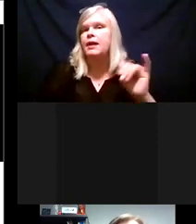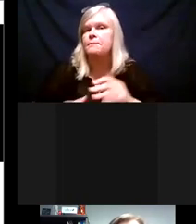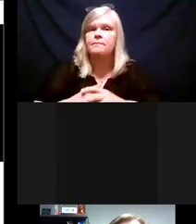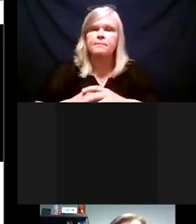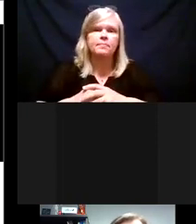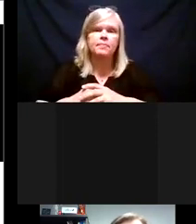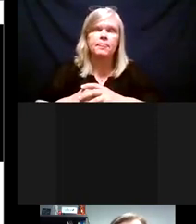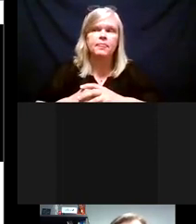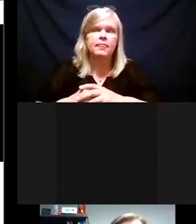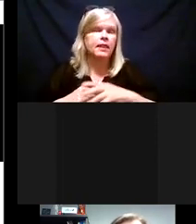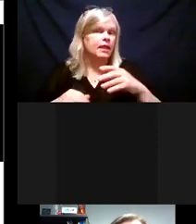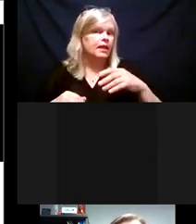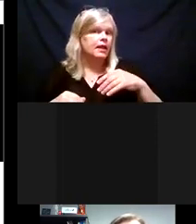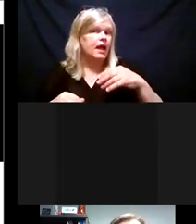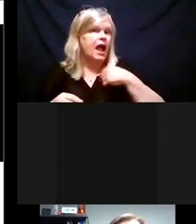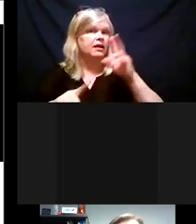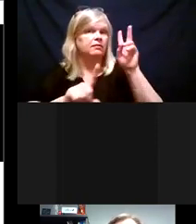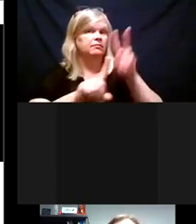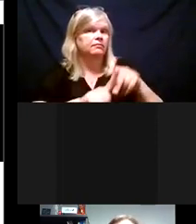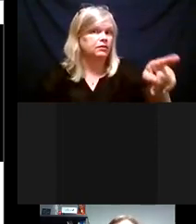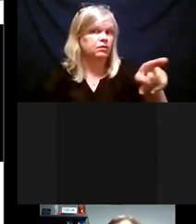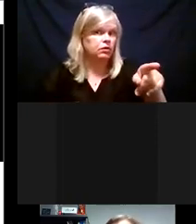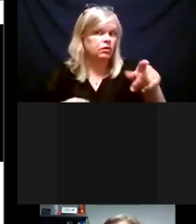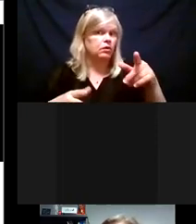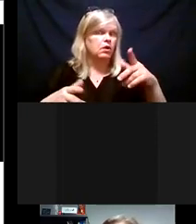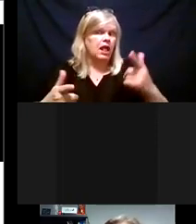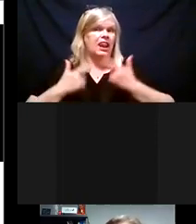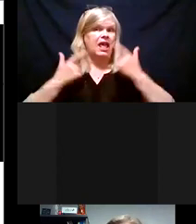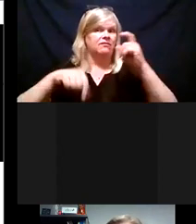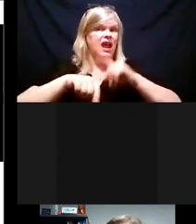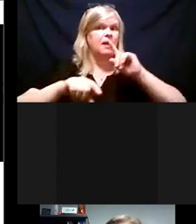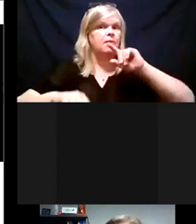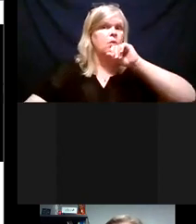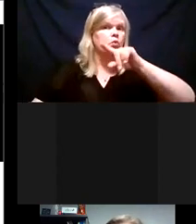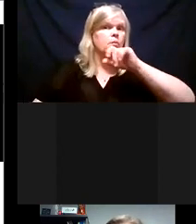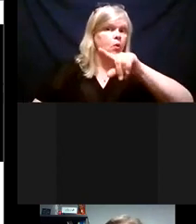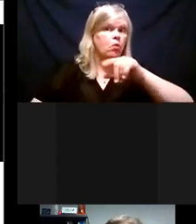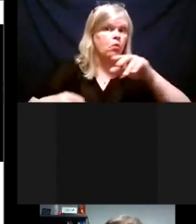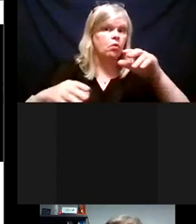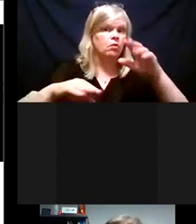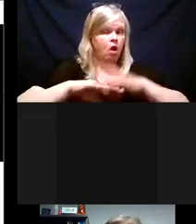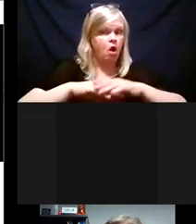WHATEVER CRIME THAT HAS A LIFETIME REPORTING ON THE SEX OFFENDER REGISTRY, BUT IF I AMEND THE CHARGE TO THIS OTHER